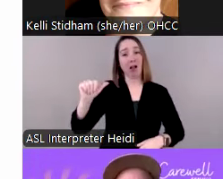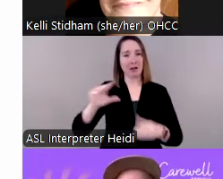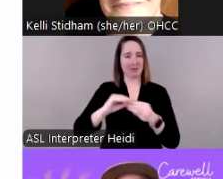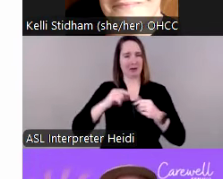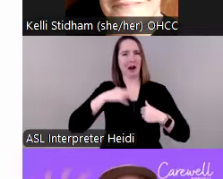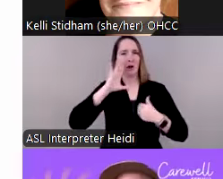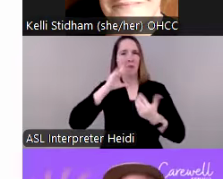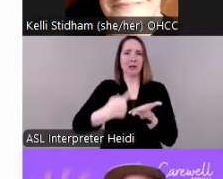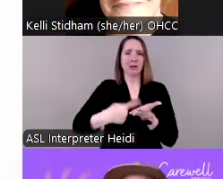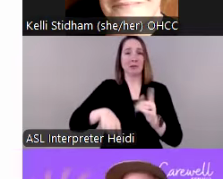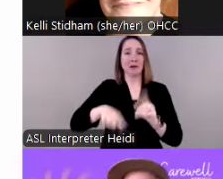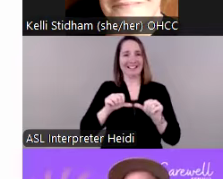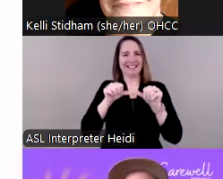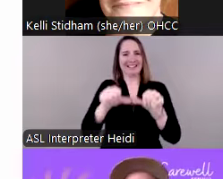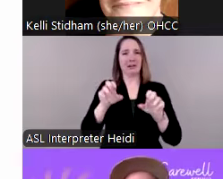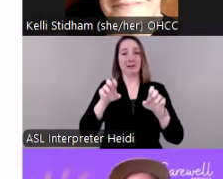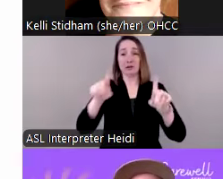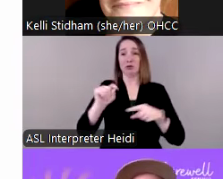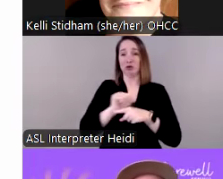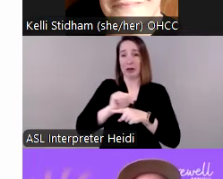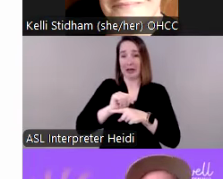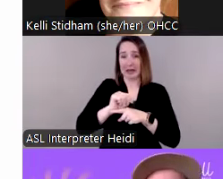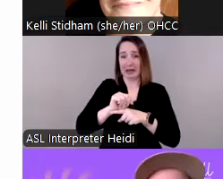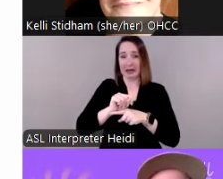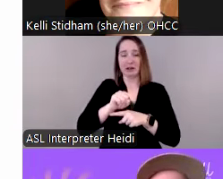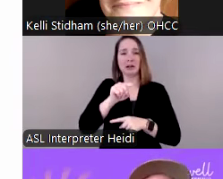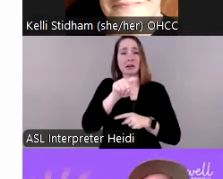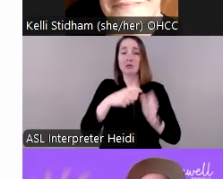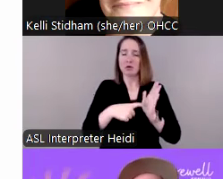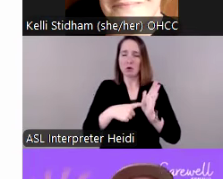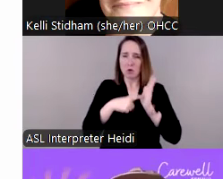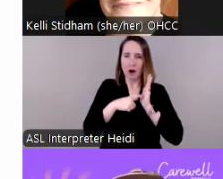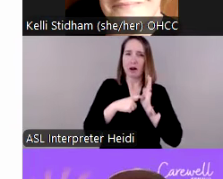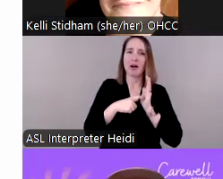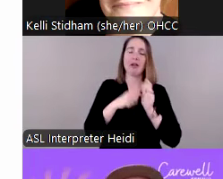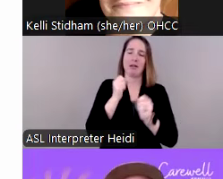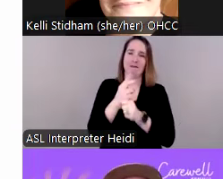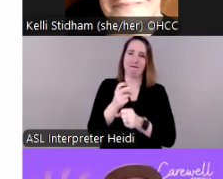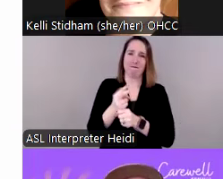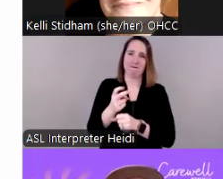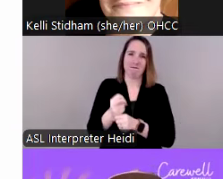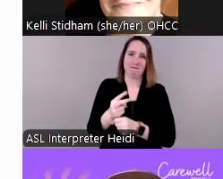talk about continuing education training